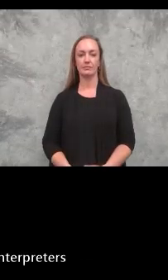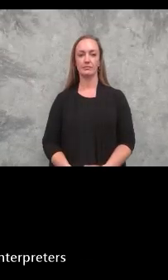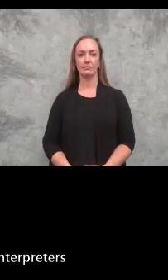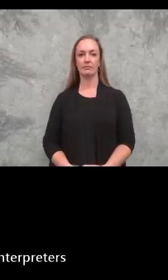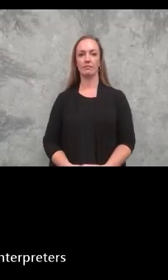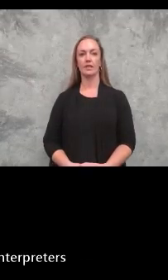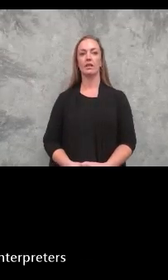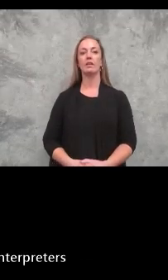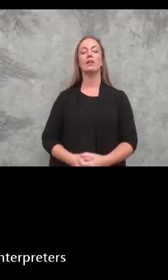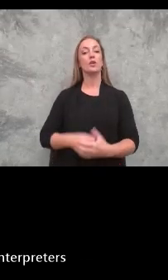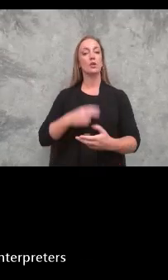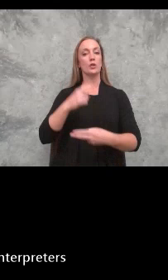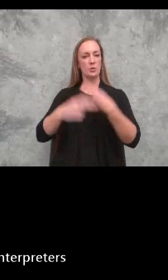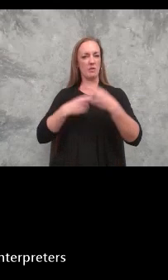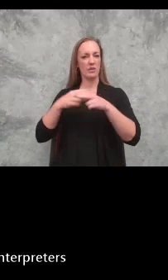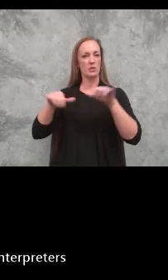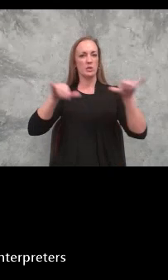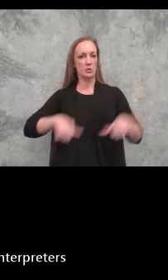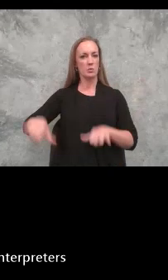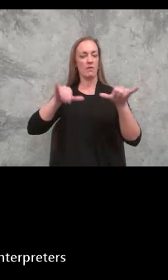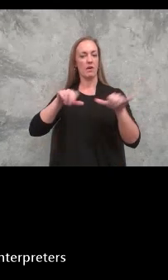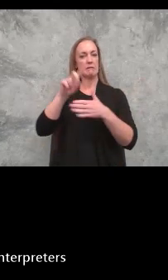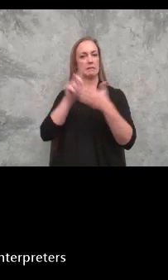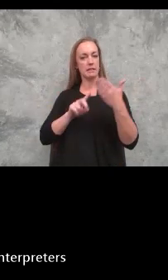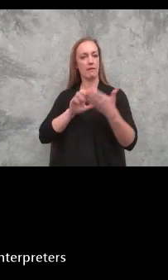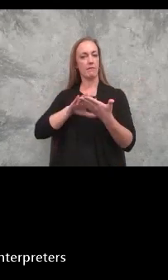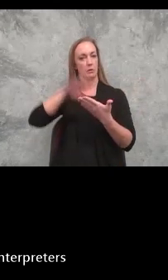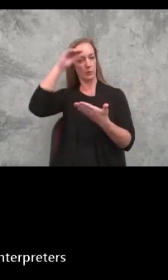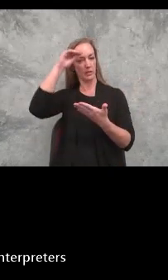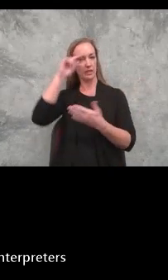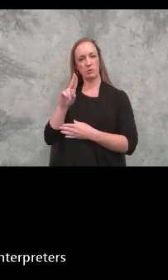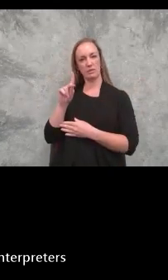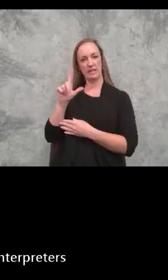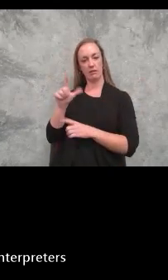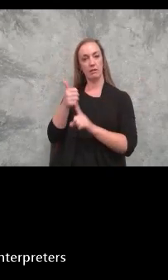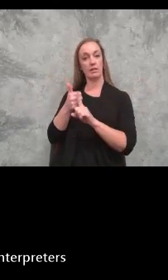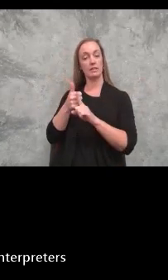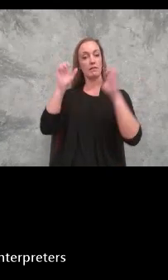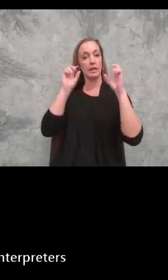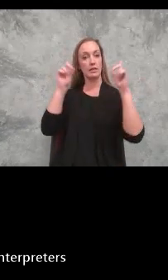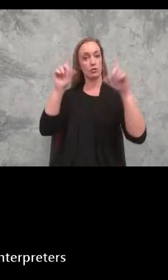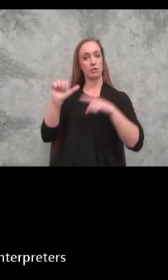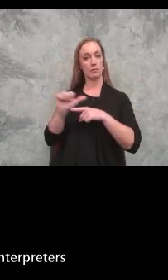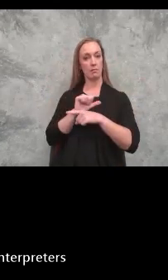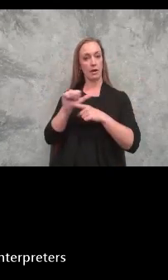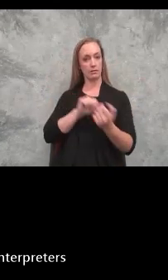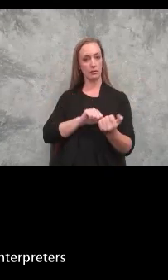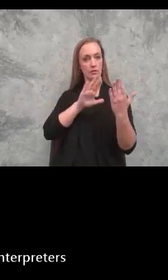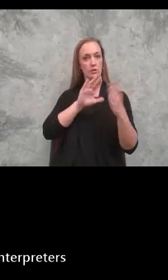Universal Design for Learning (UDL) is an educational practice that works in unison